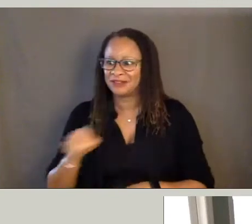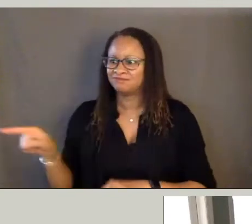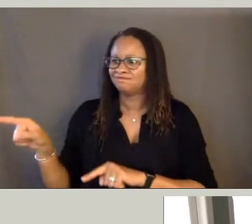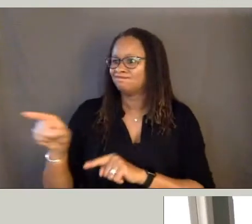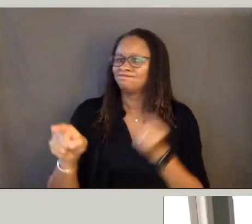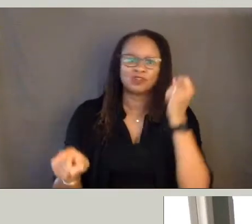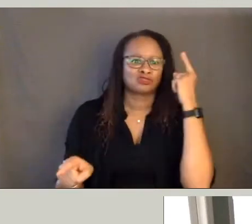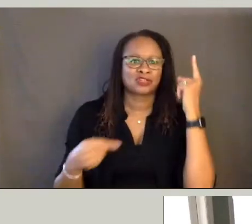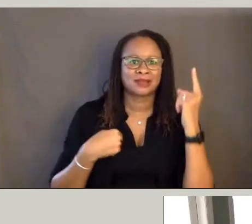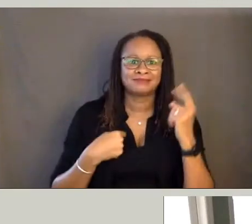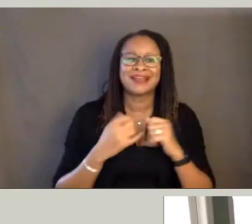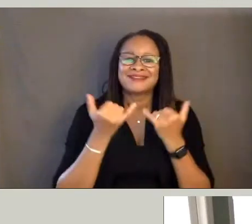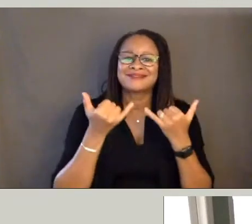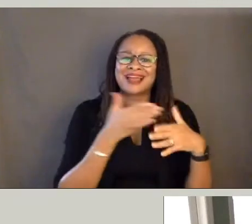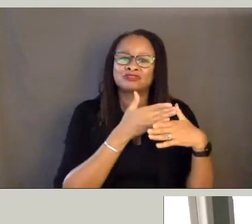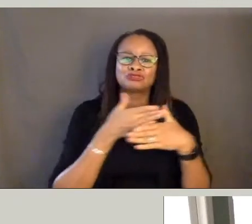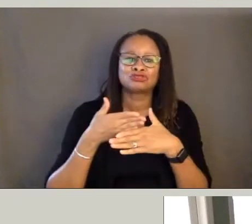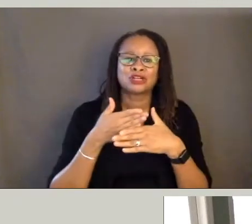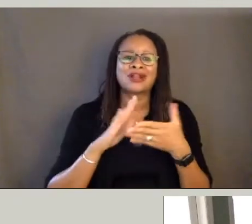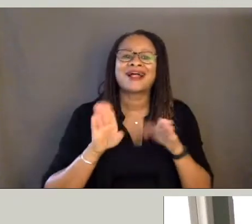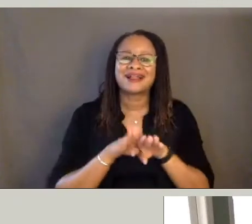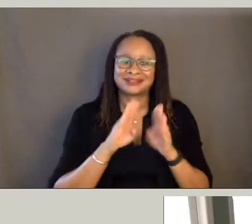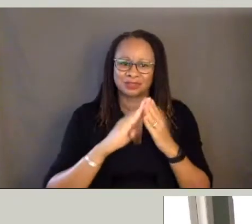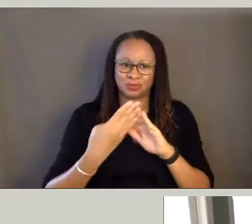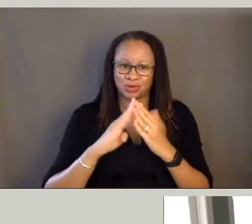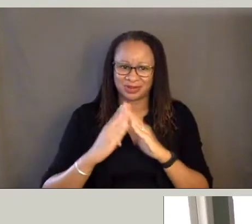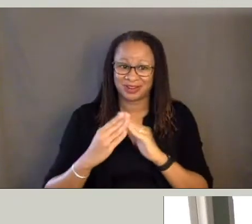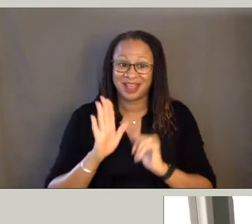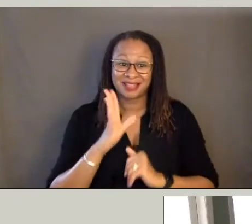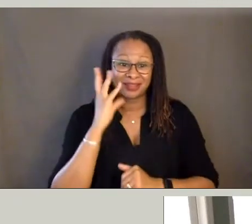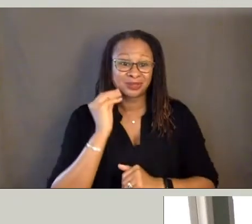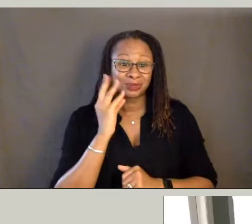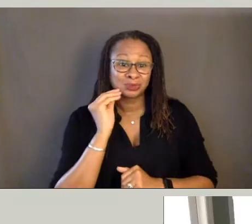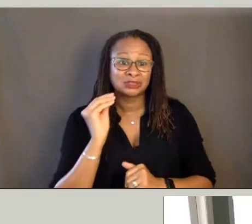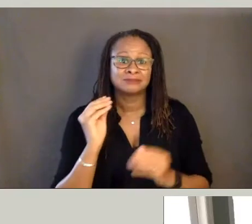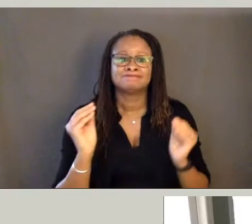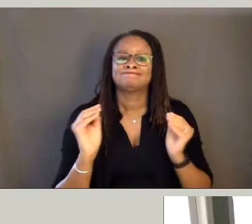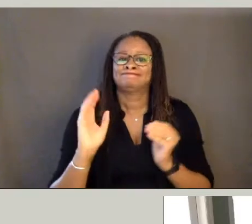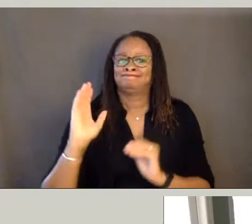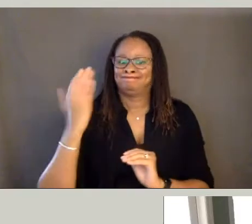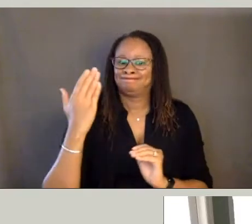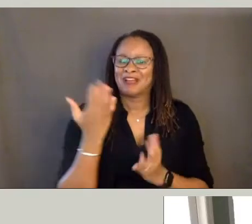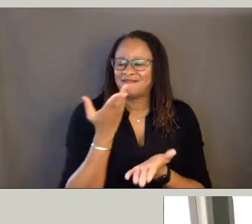were now being shared in community. Their experiences were being mirrored and validated.